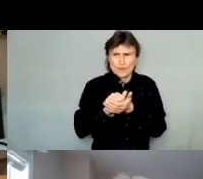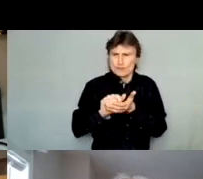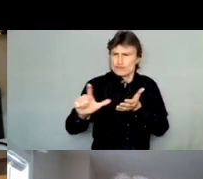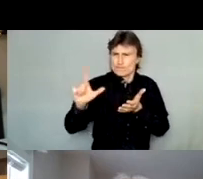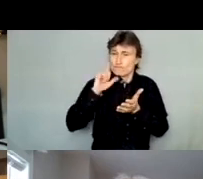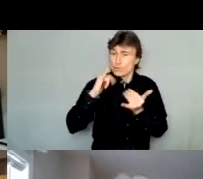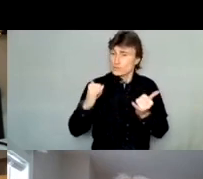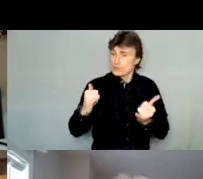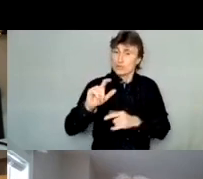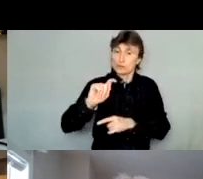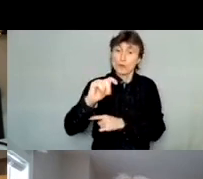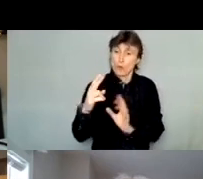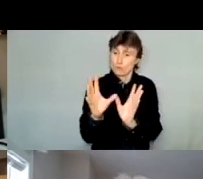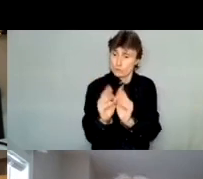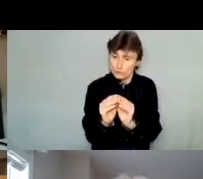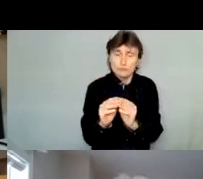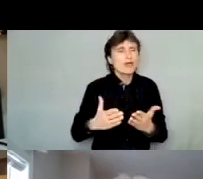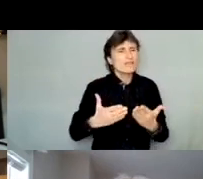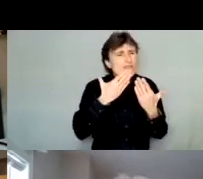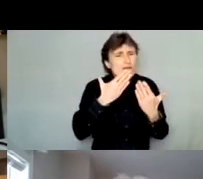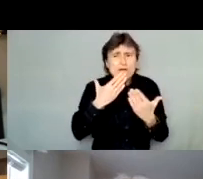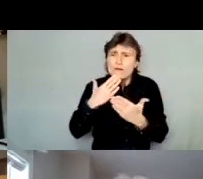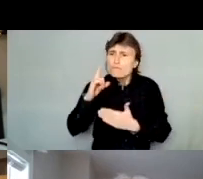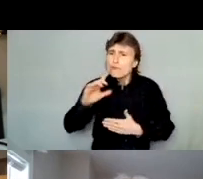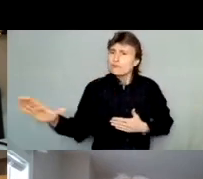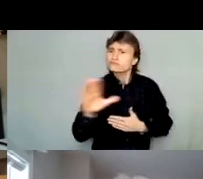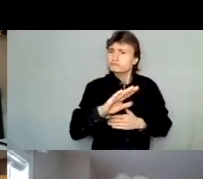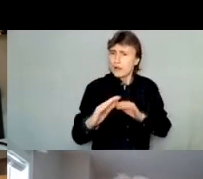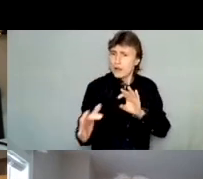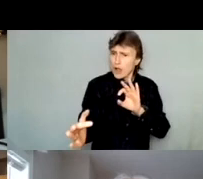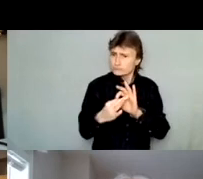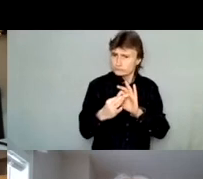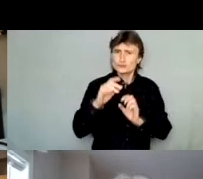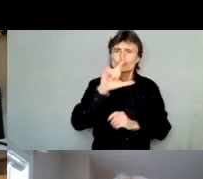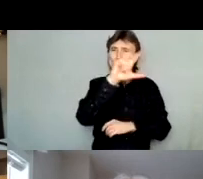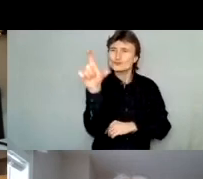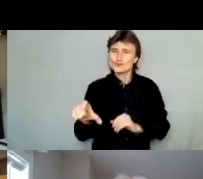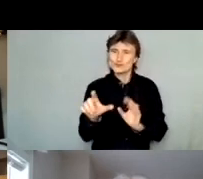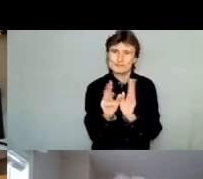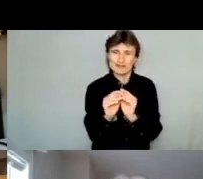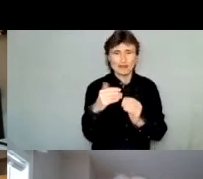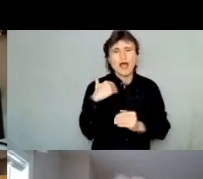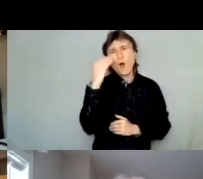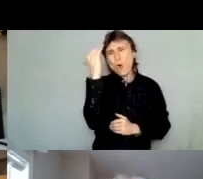Thank you all so much for joining us. It's wonderful to get to see you even in this limited capacity.